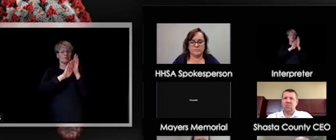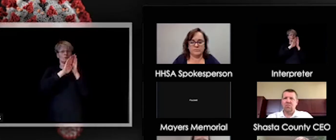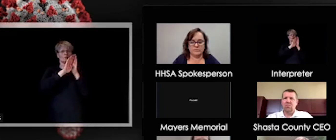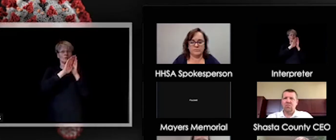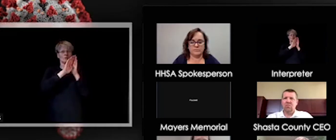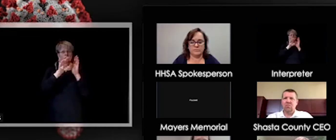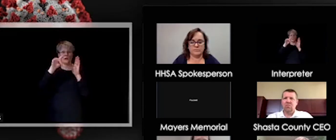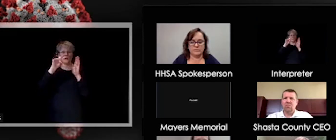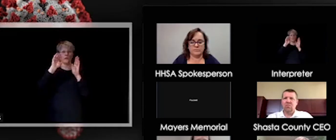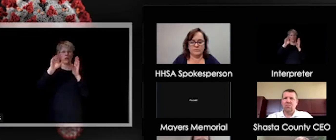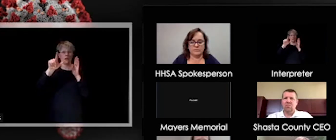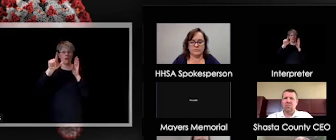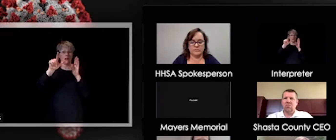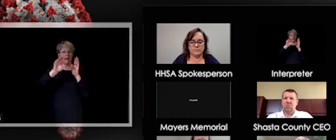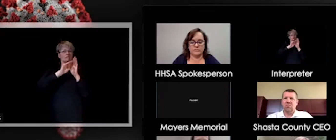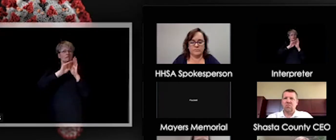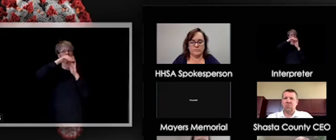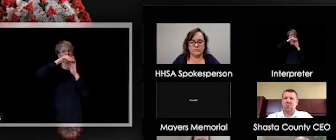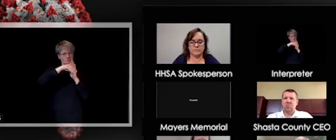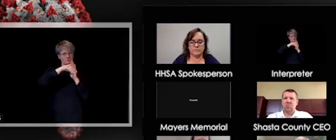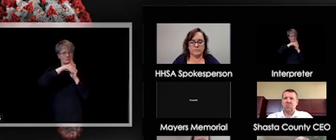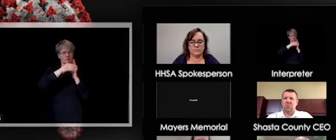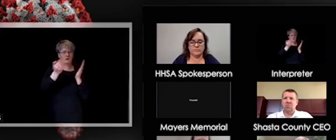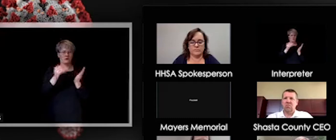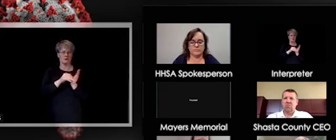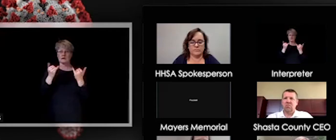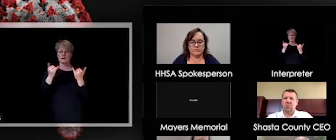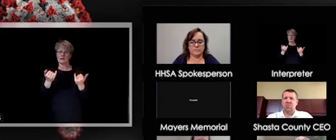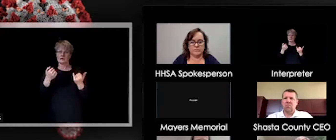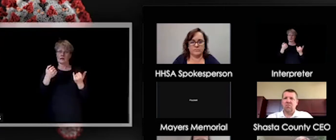As things reopen, you know, we’re getting our trickle of cases. I think if you look